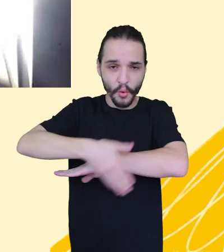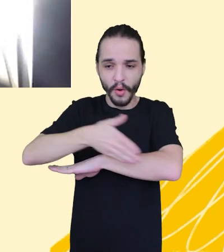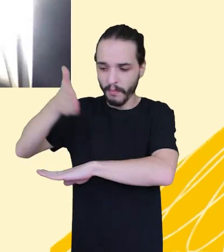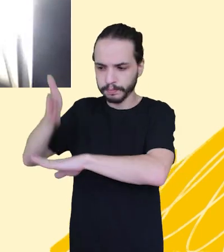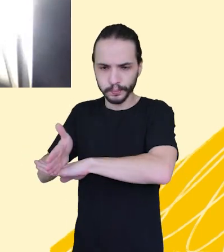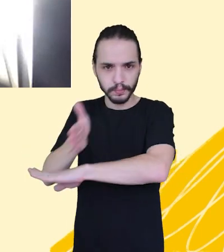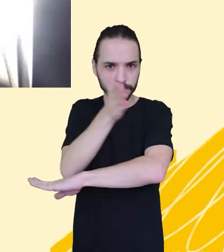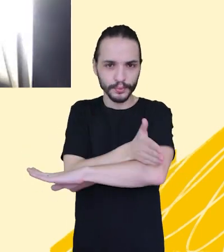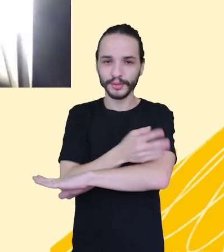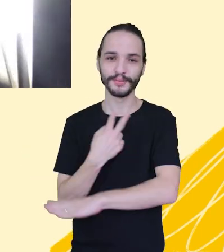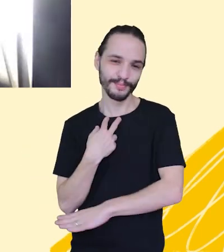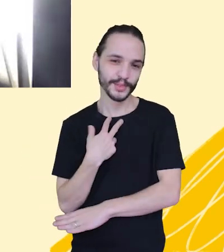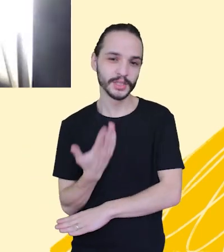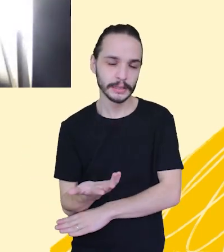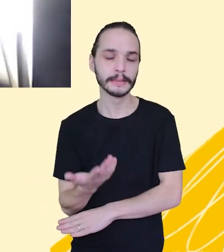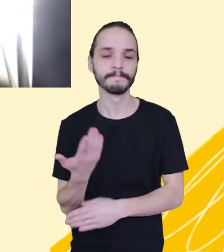Conditions is not the right word, but you understand what I mean.